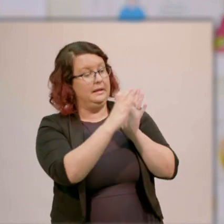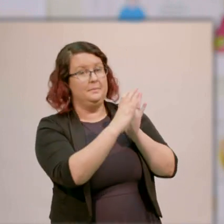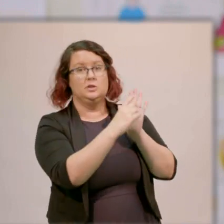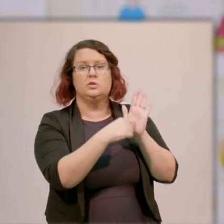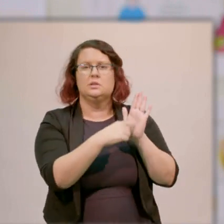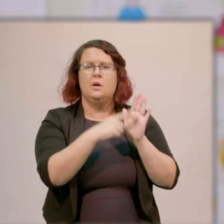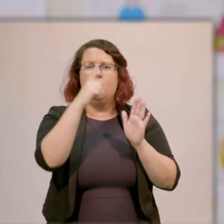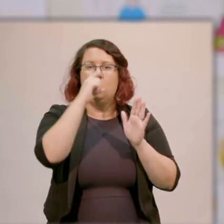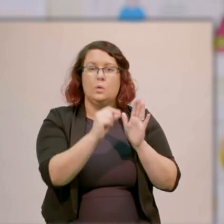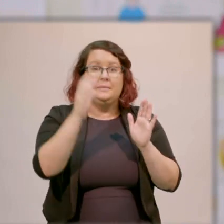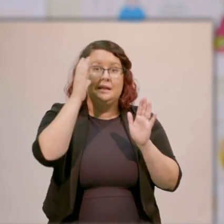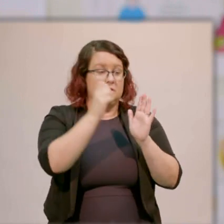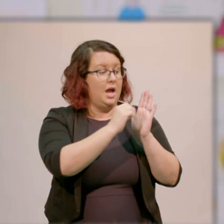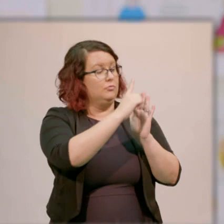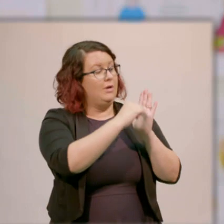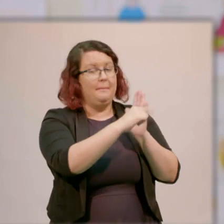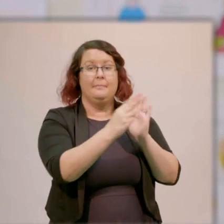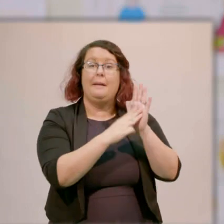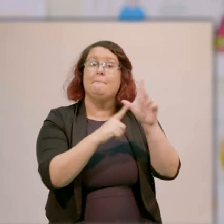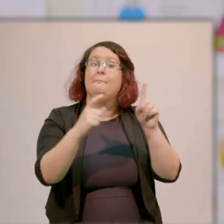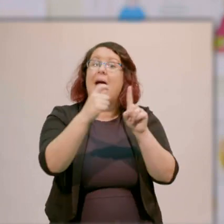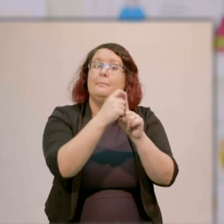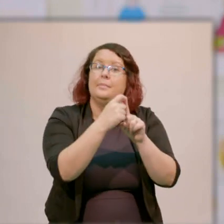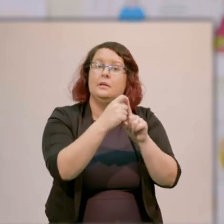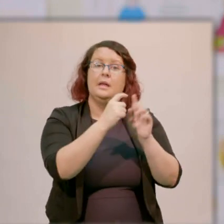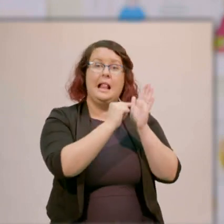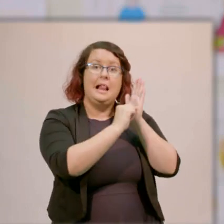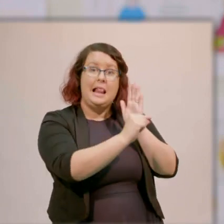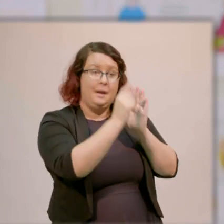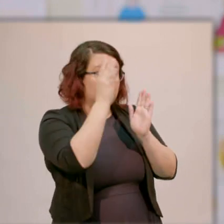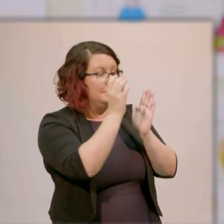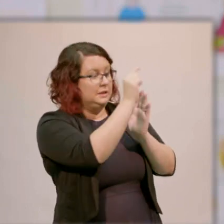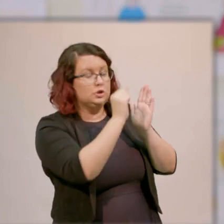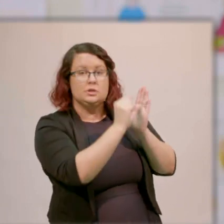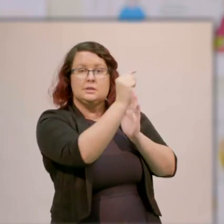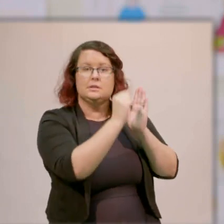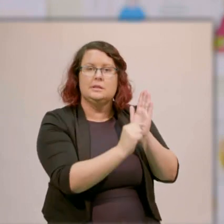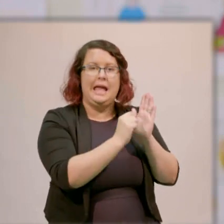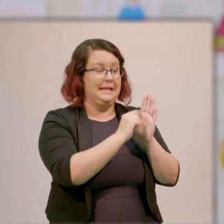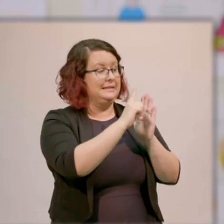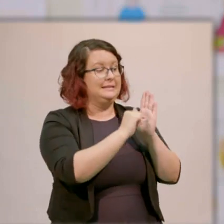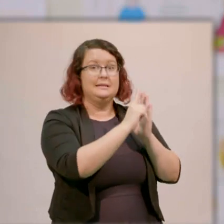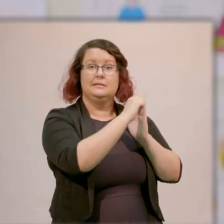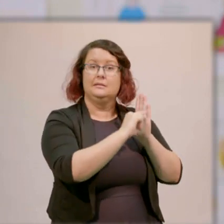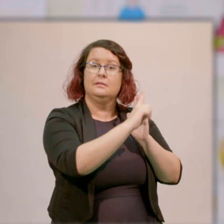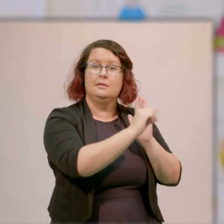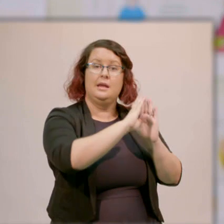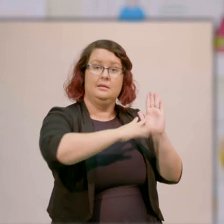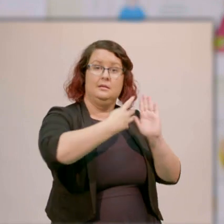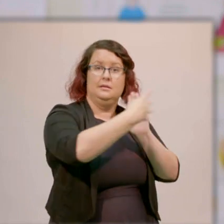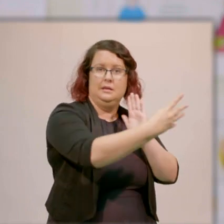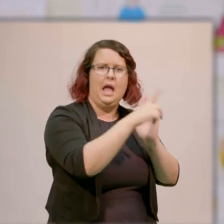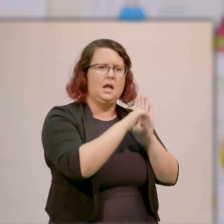and include diagrams, maps, labelled images, tables, graphs, and timelines.